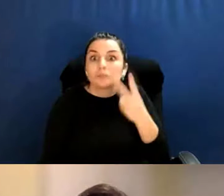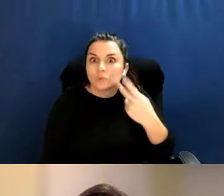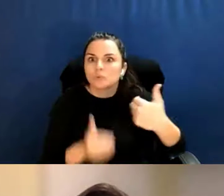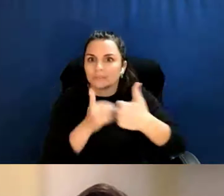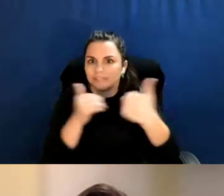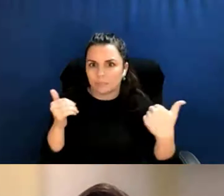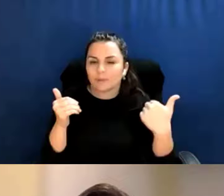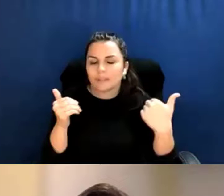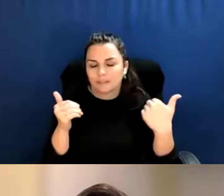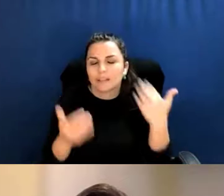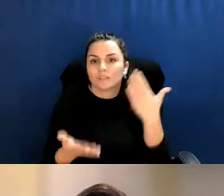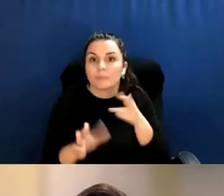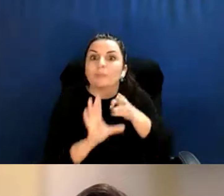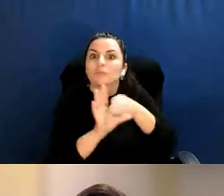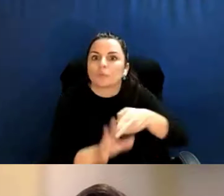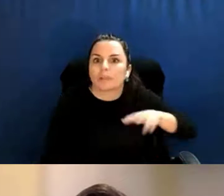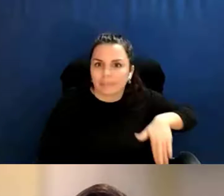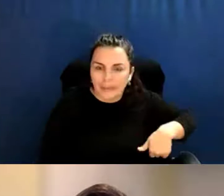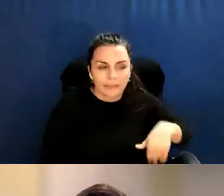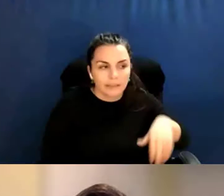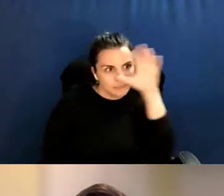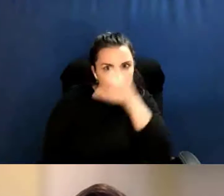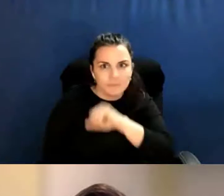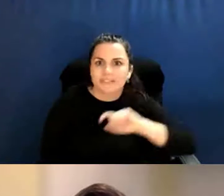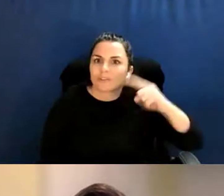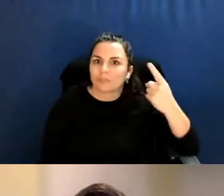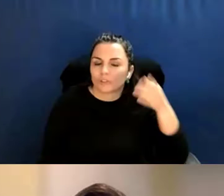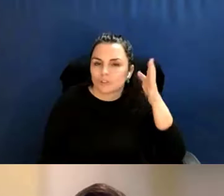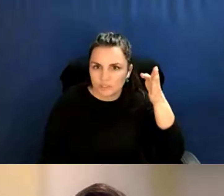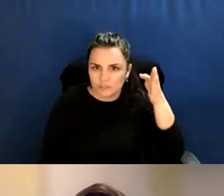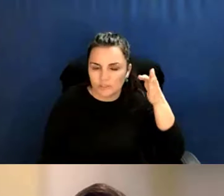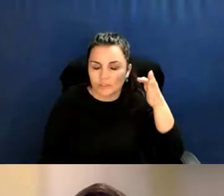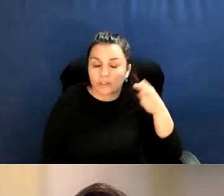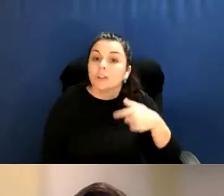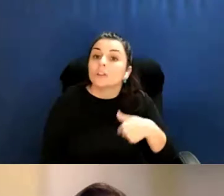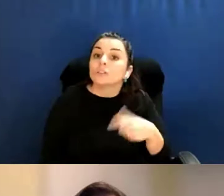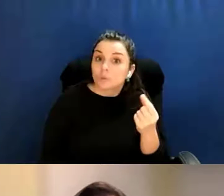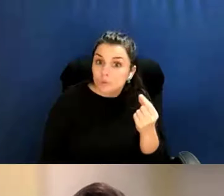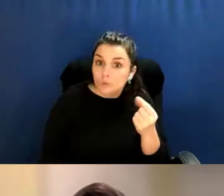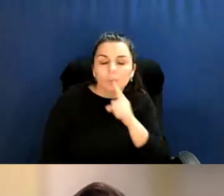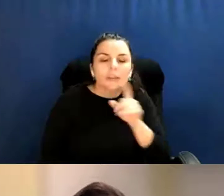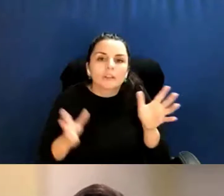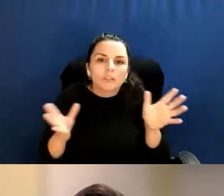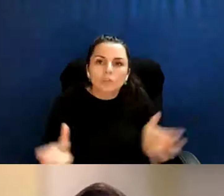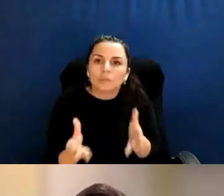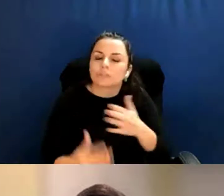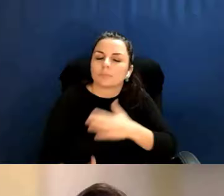In such situation, I urge you to go back and watch that video when it becomes available,